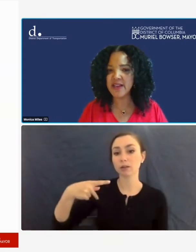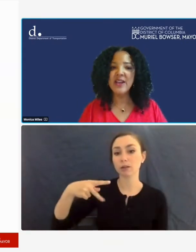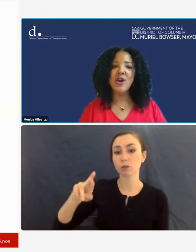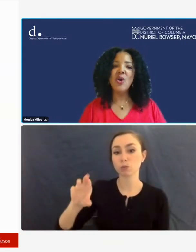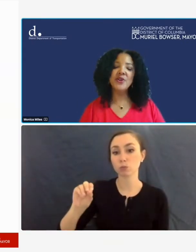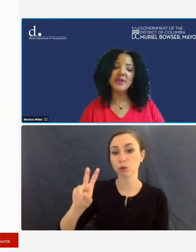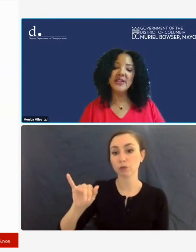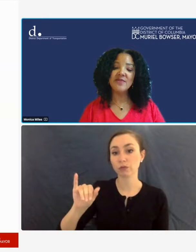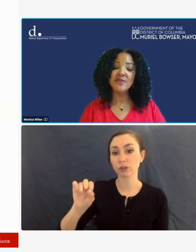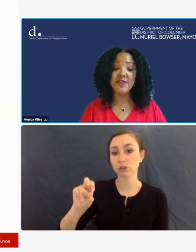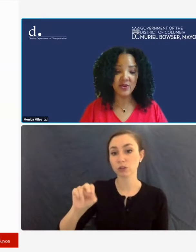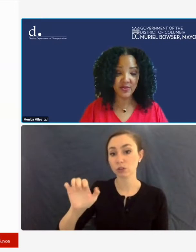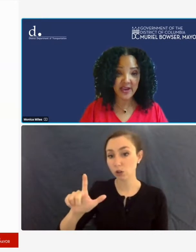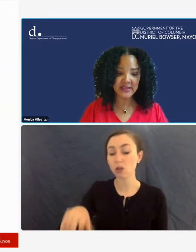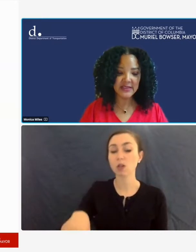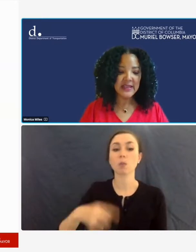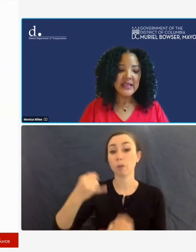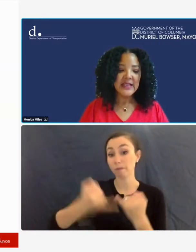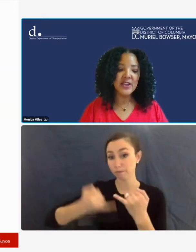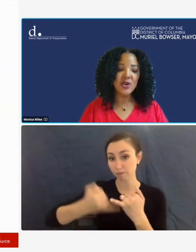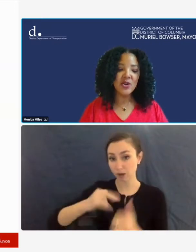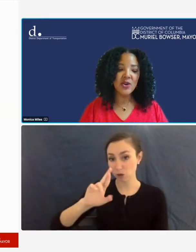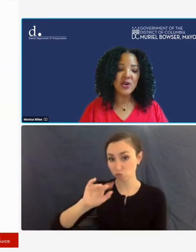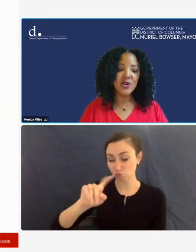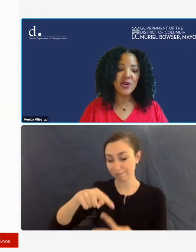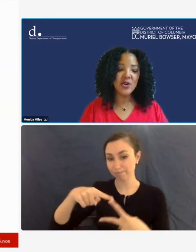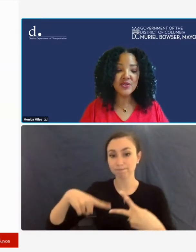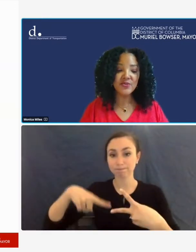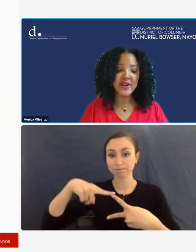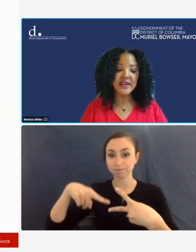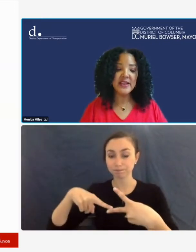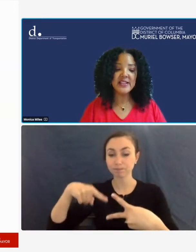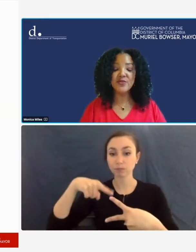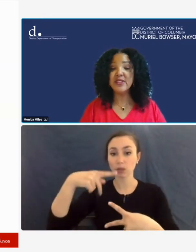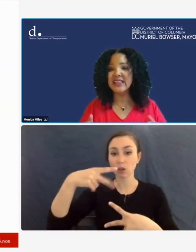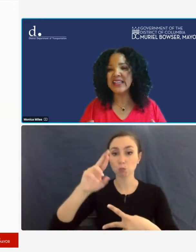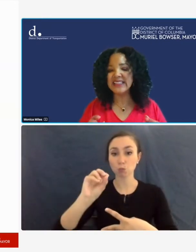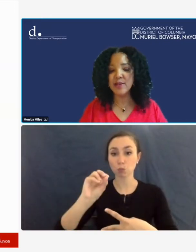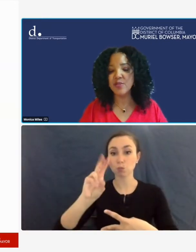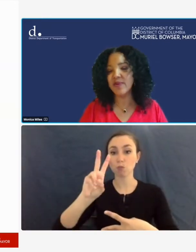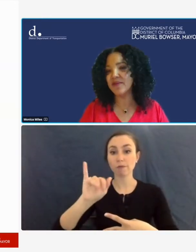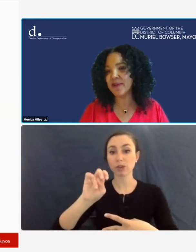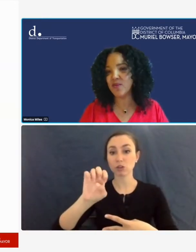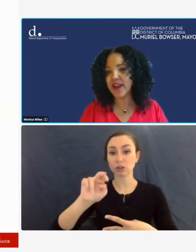or you can have a final rate so the provisional rate is really like a temporary rate i call